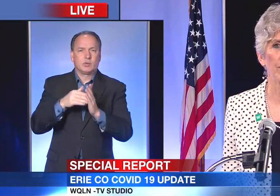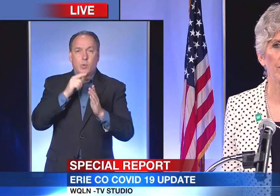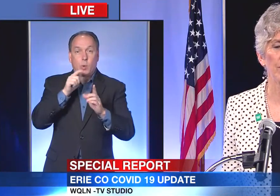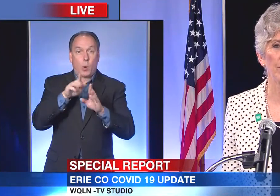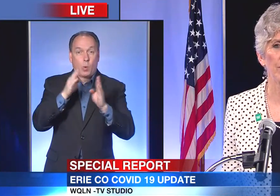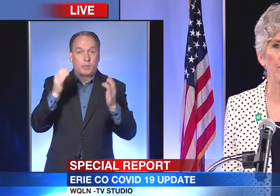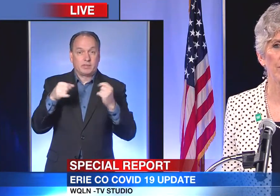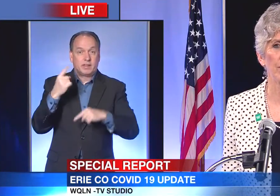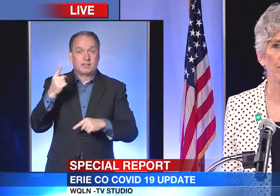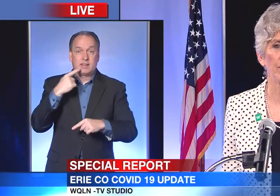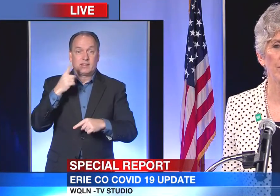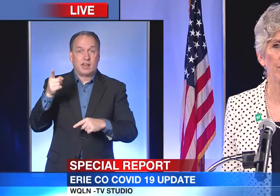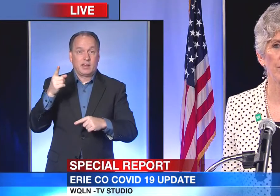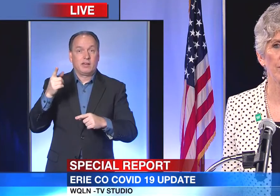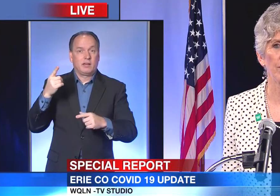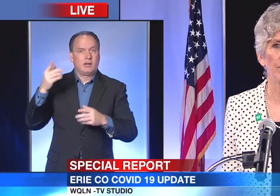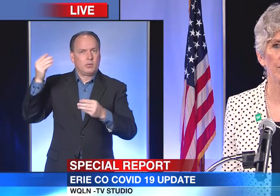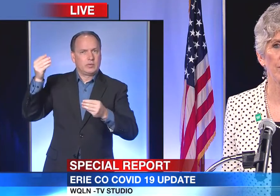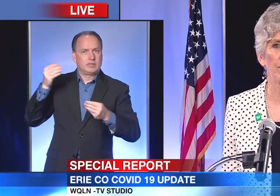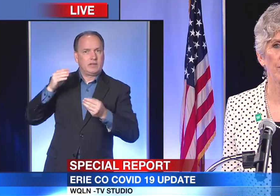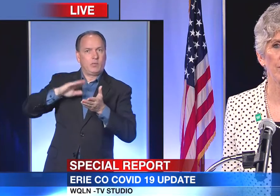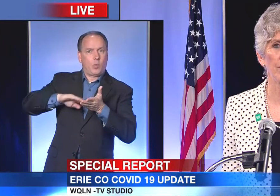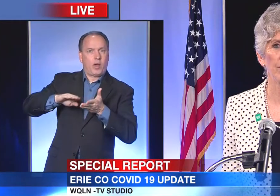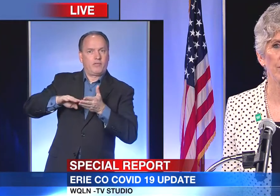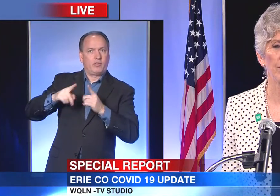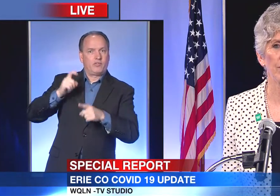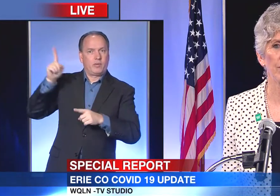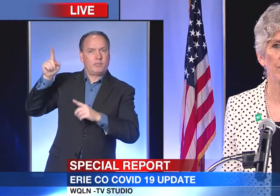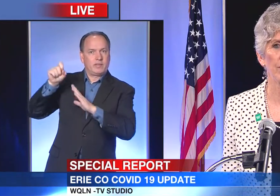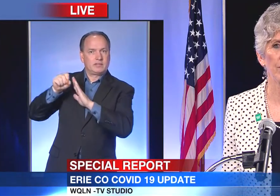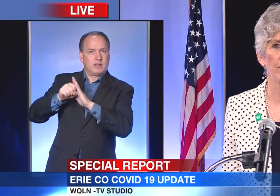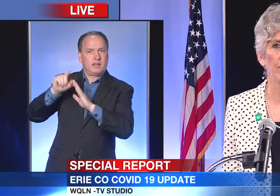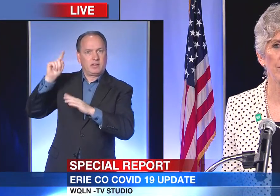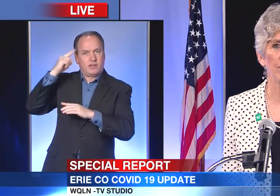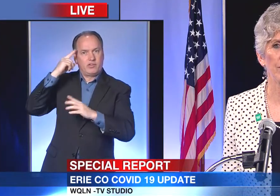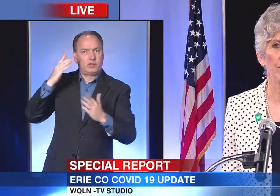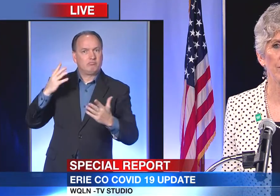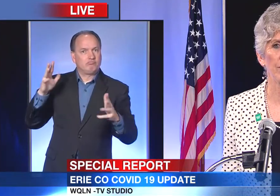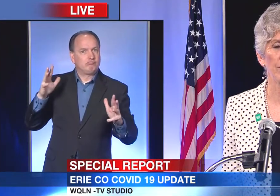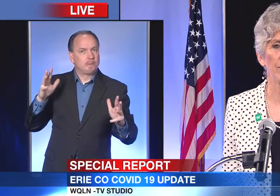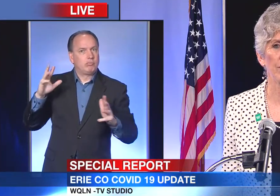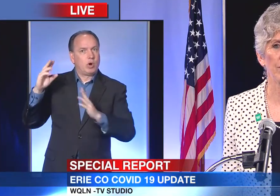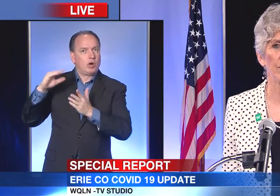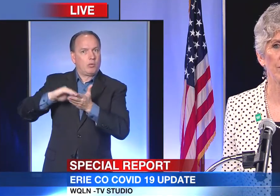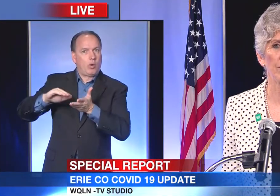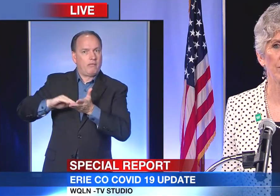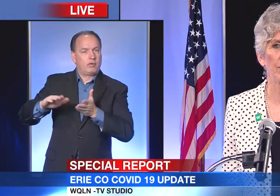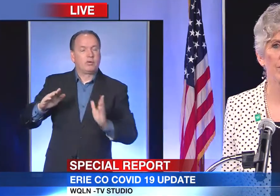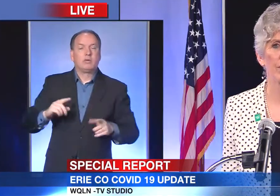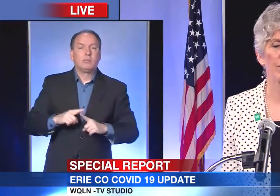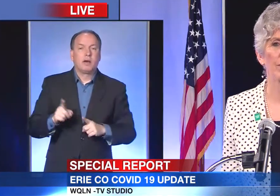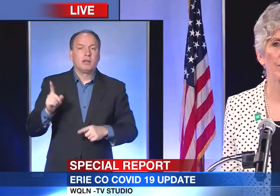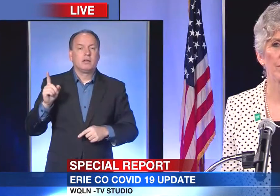REALLY FAST, I KNOW GARDEN CENTER THAT OPENED UP TODAY, AND THEY SAID THAT THEY RECEIVED A WAIVER FROM THE COMMONWEALTH,